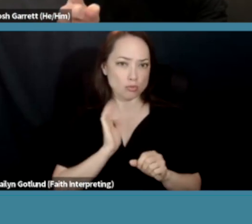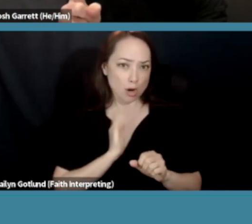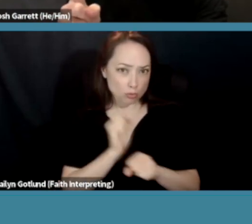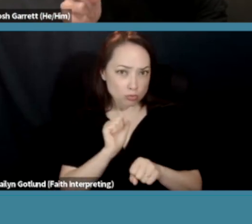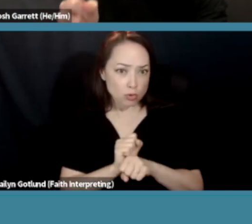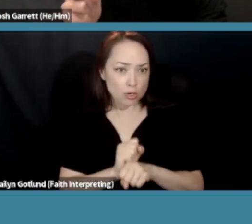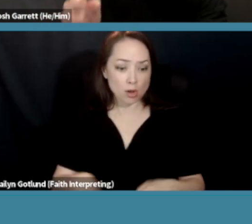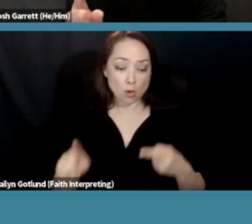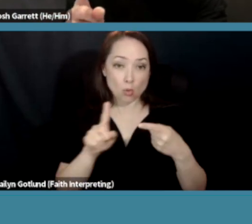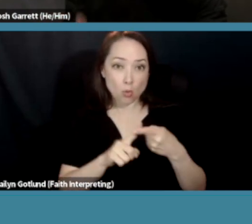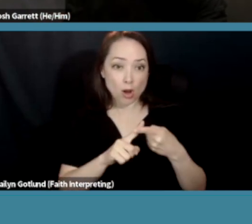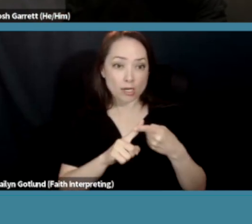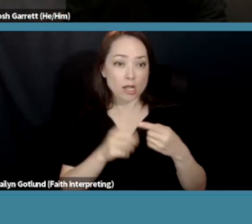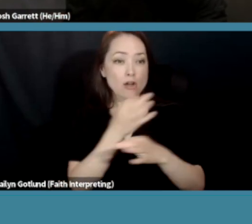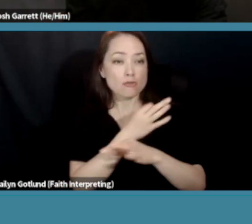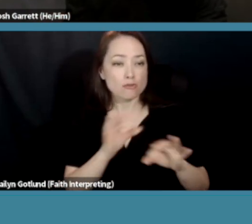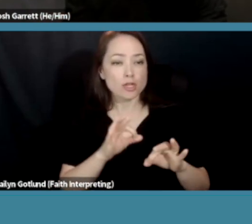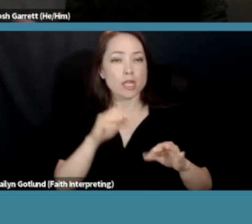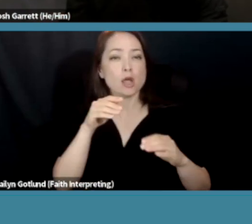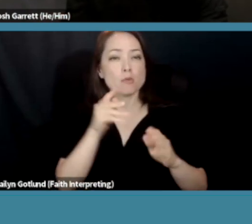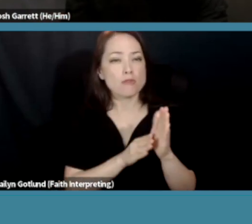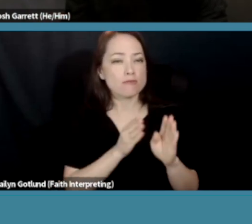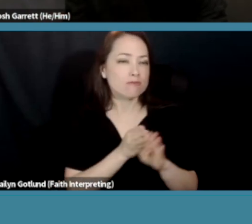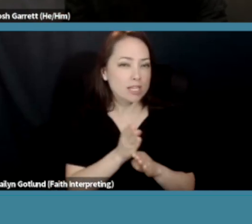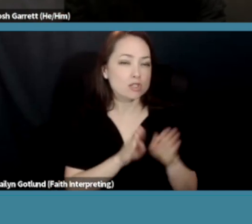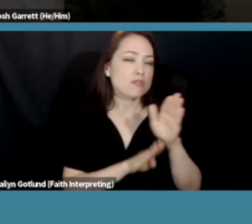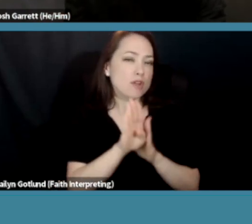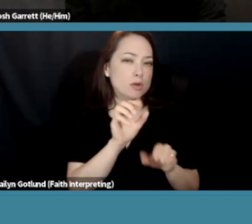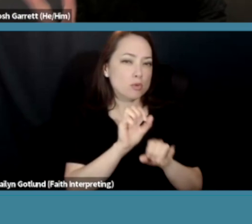one, free professional development workshops, hence what you're doing today.